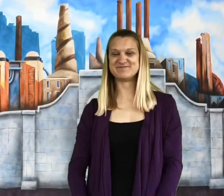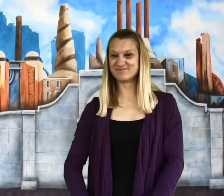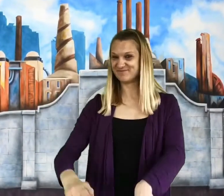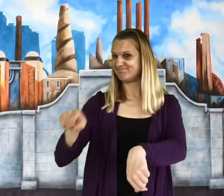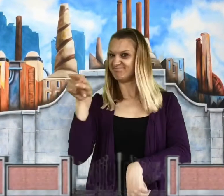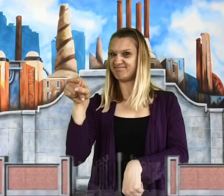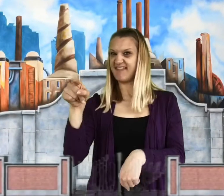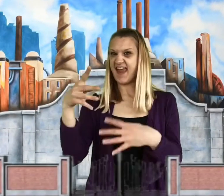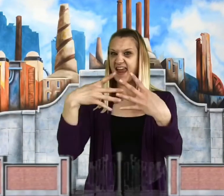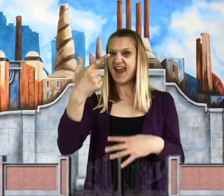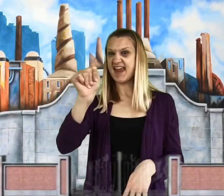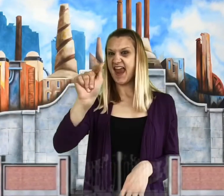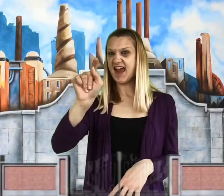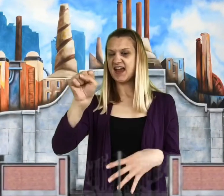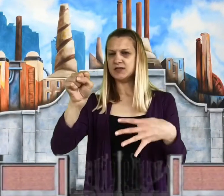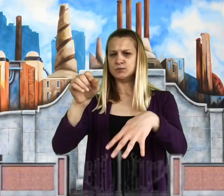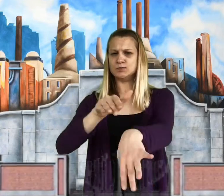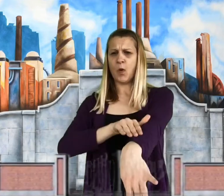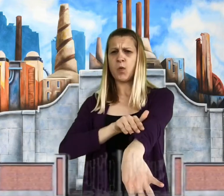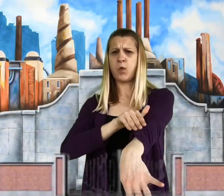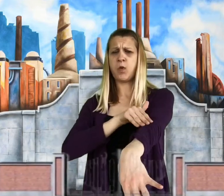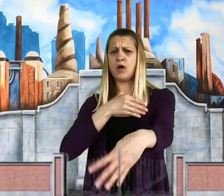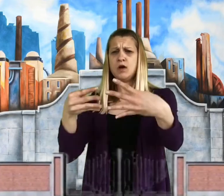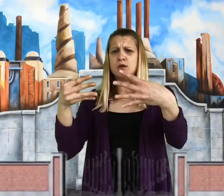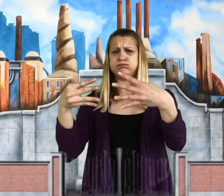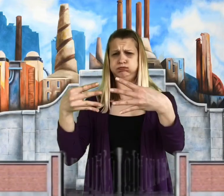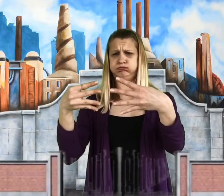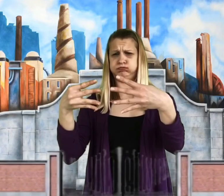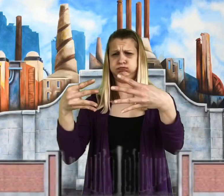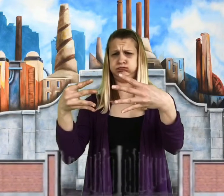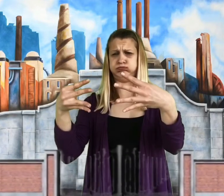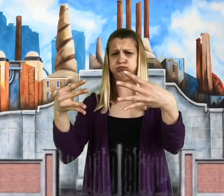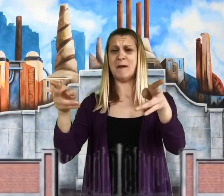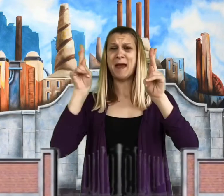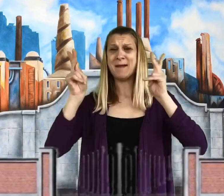Very slowly, with a loud creaking of rusty hinges, the great iron gates of the factory began to swing open.